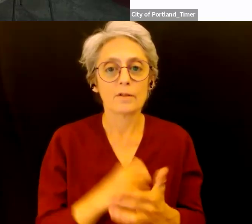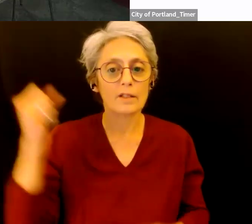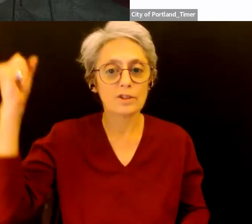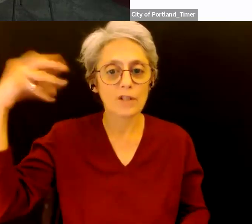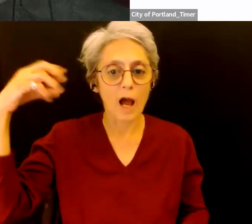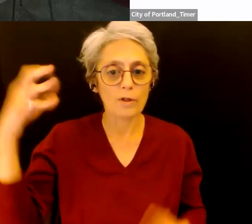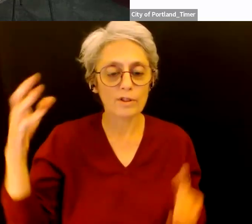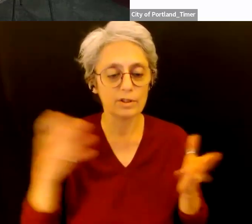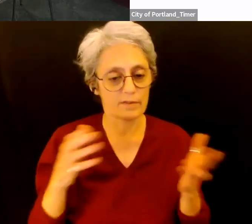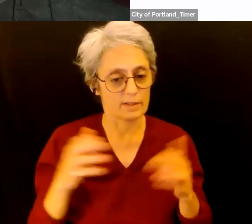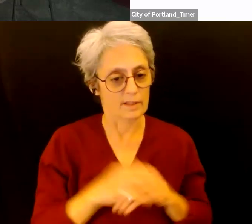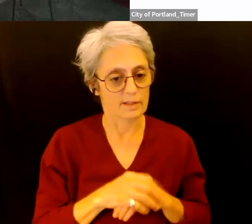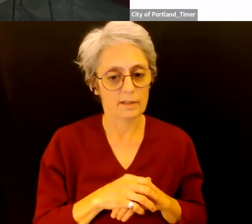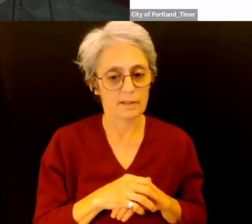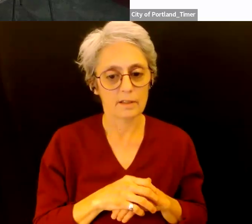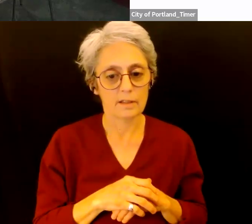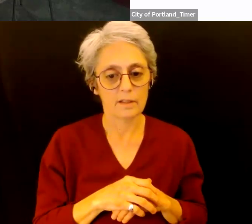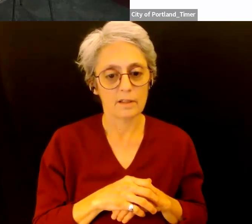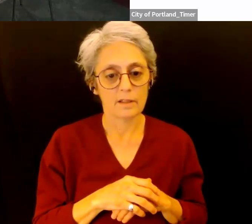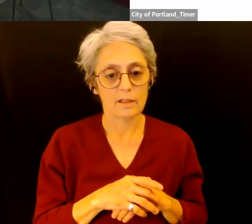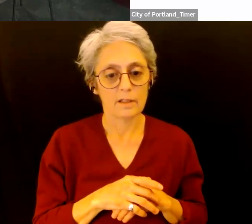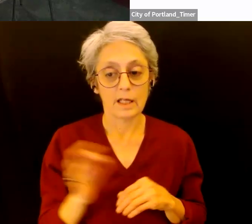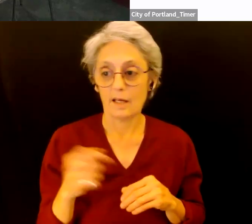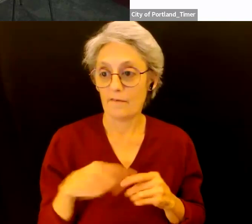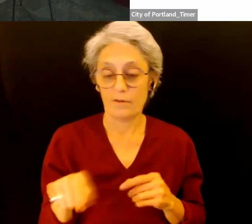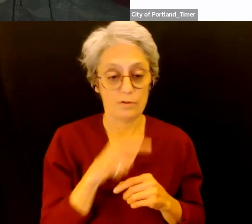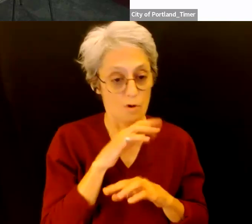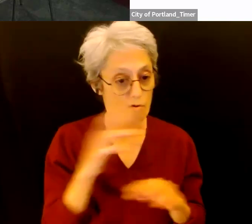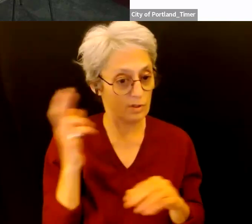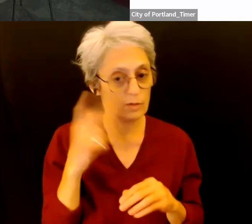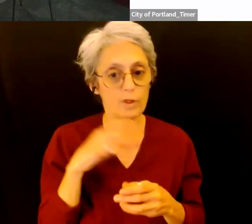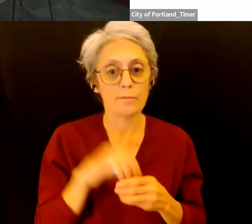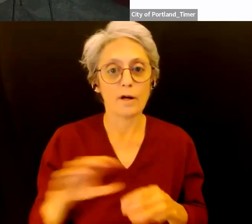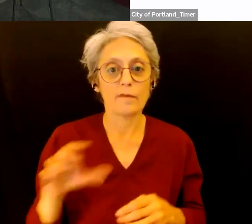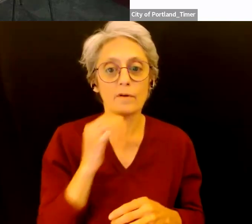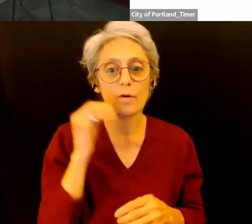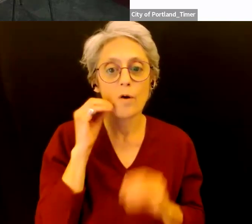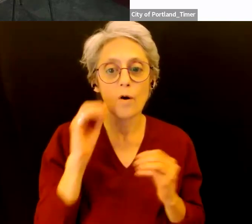Whether or not it is broadly acknowledged, we are part of your homelessness services system.